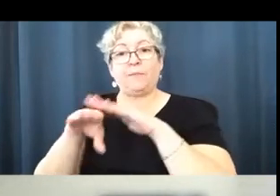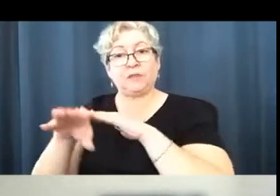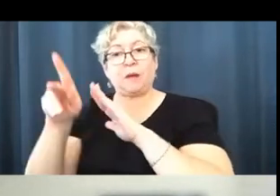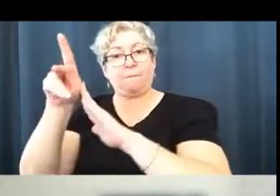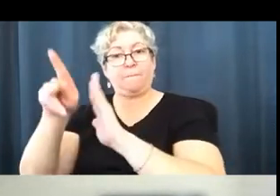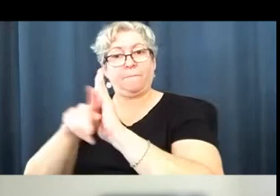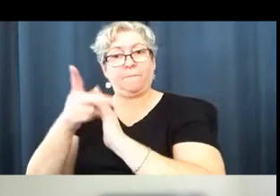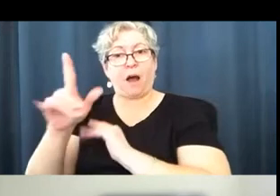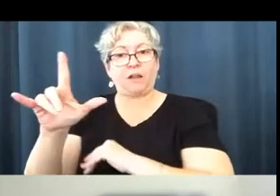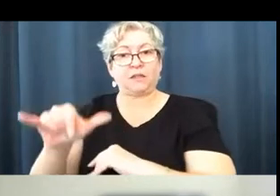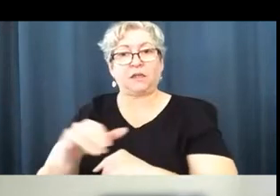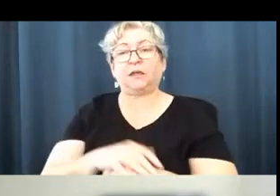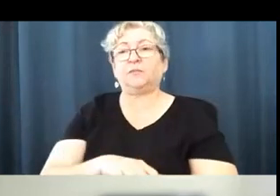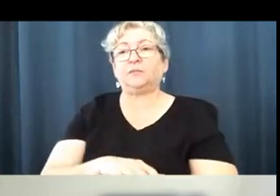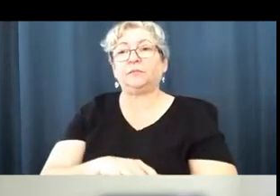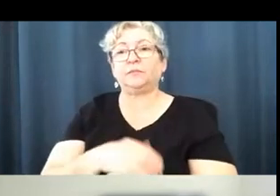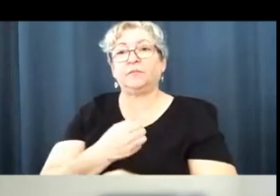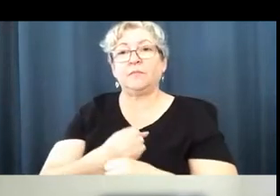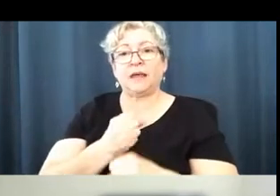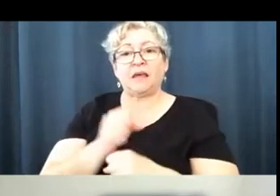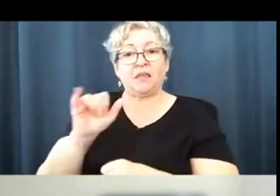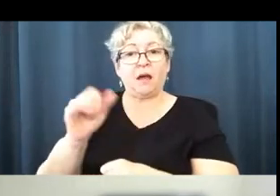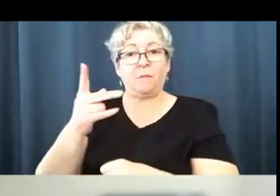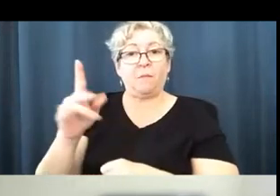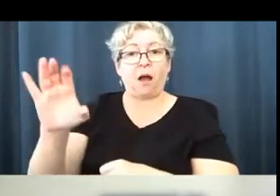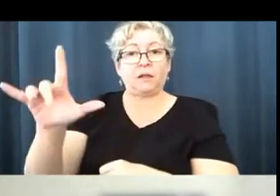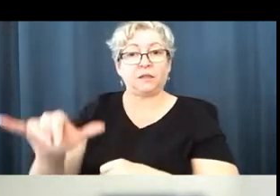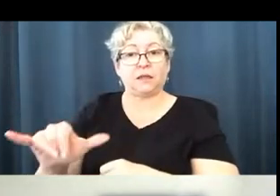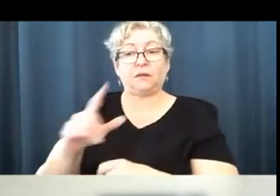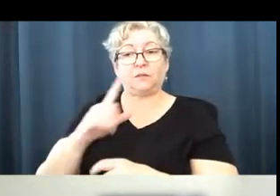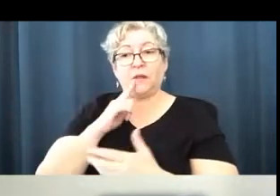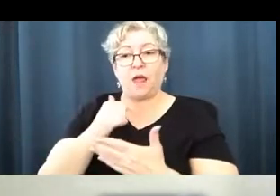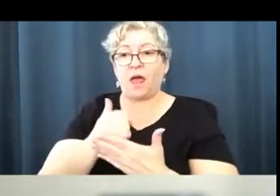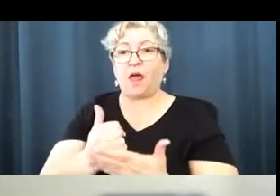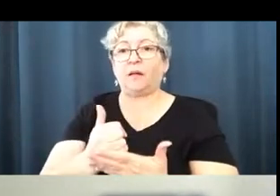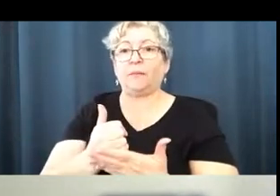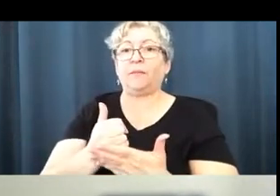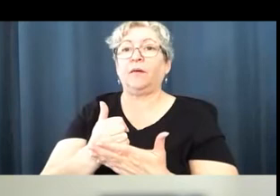So, make an accessibility policy that helps embed accessibility into product goals